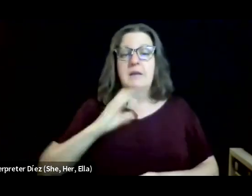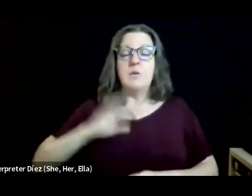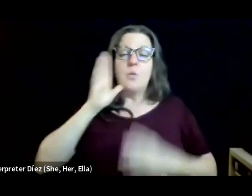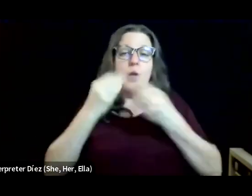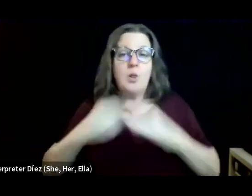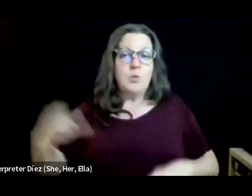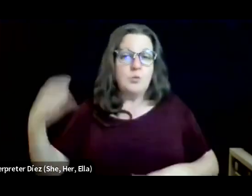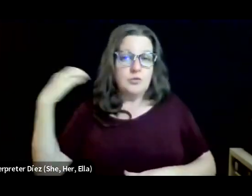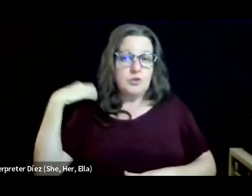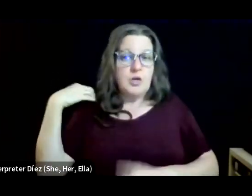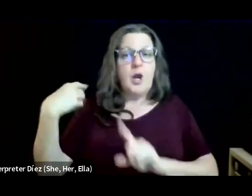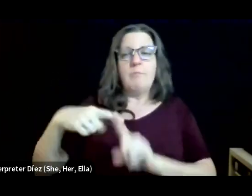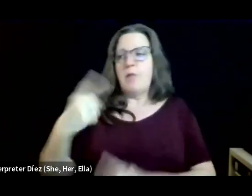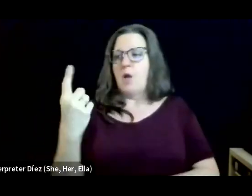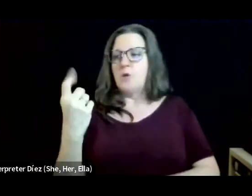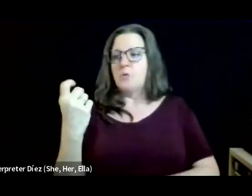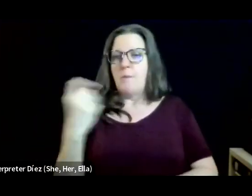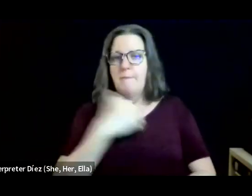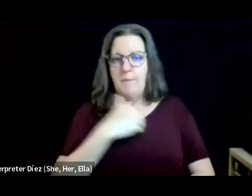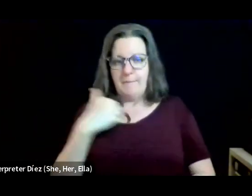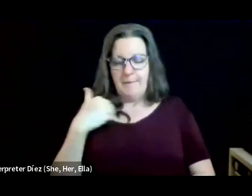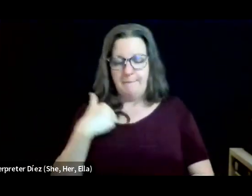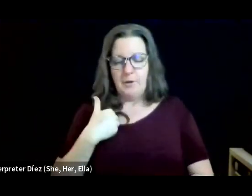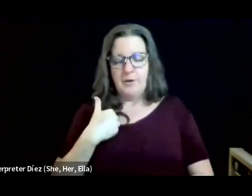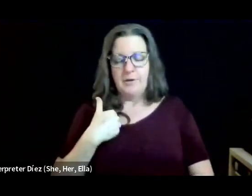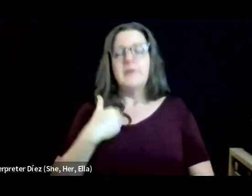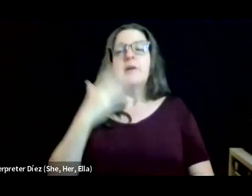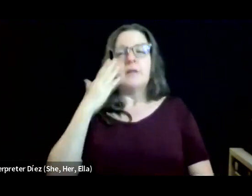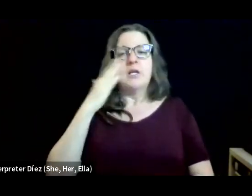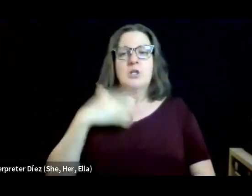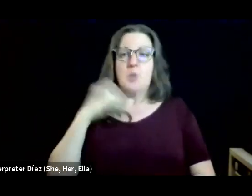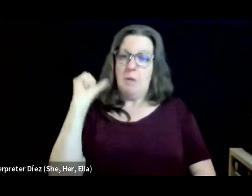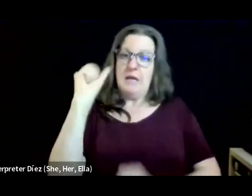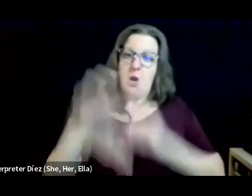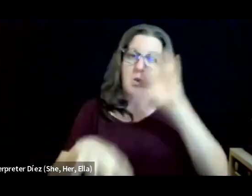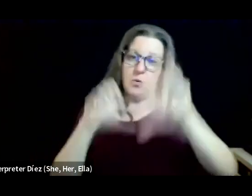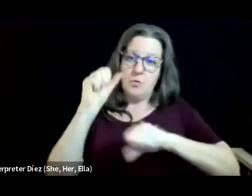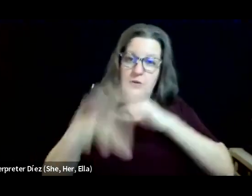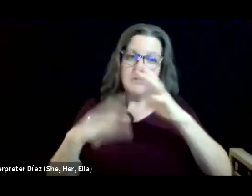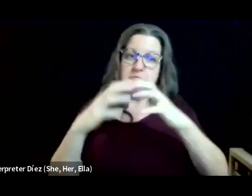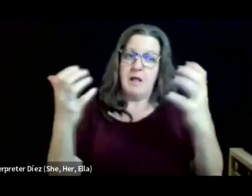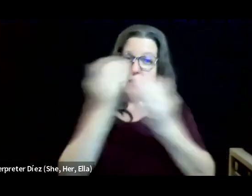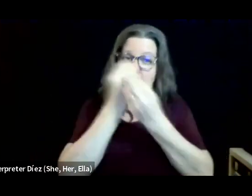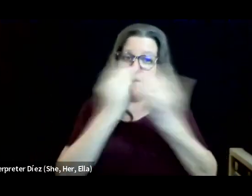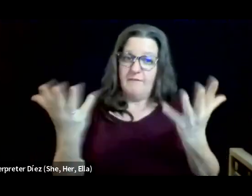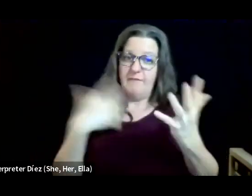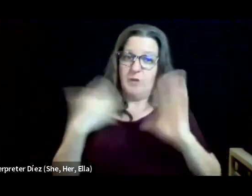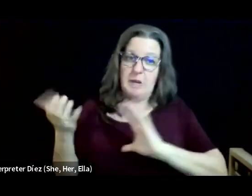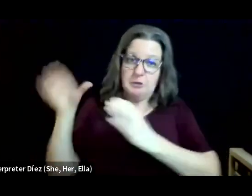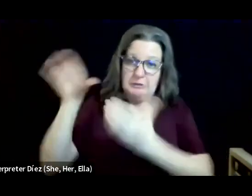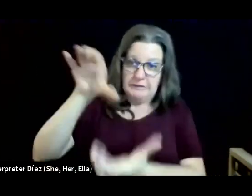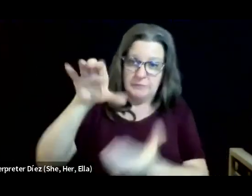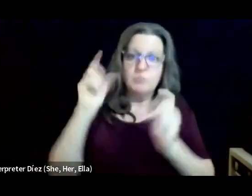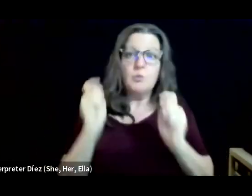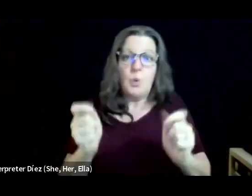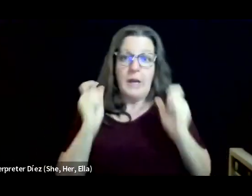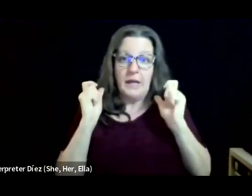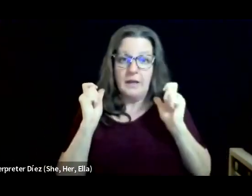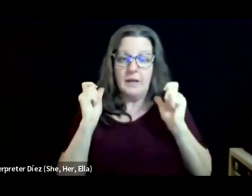So I know I went through a lot of information. It was rather quick. But with that, happy to take